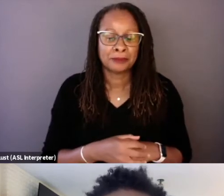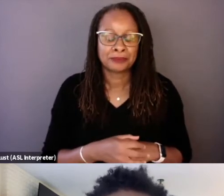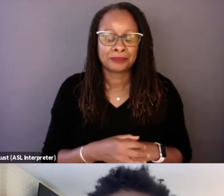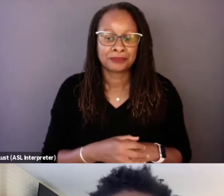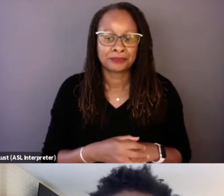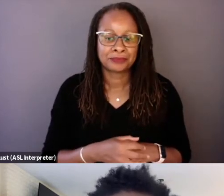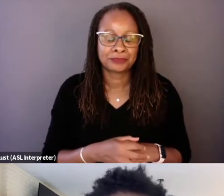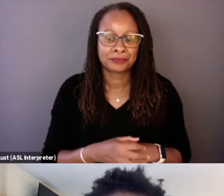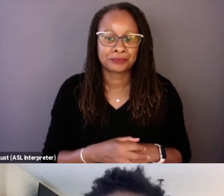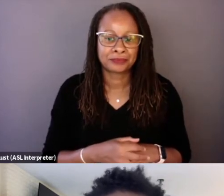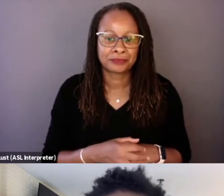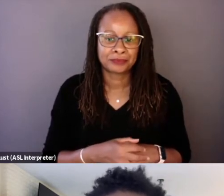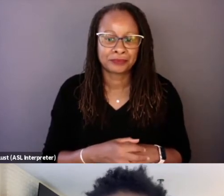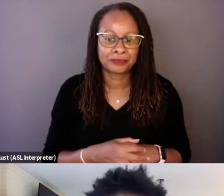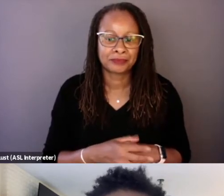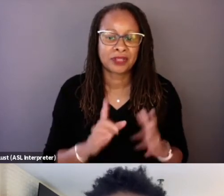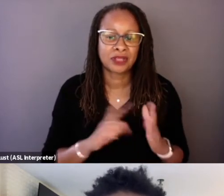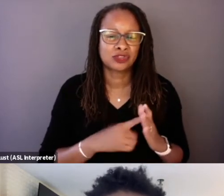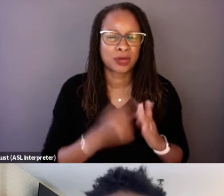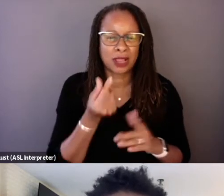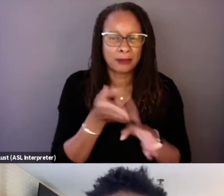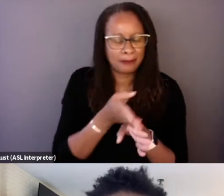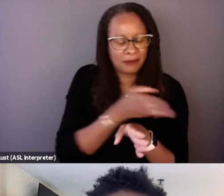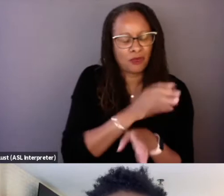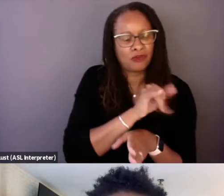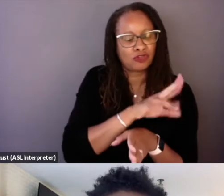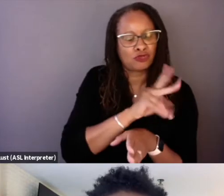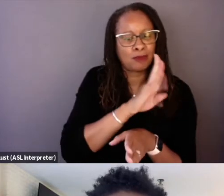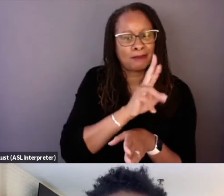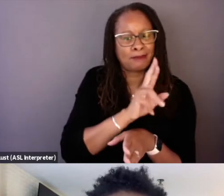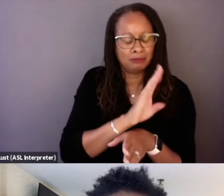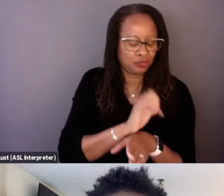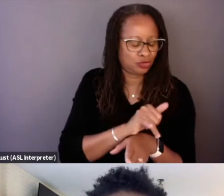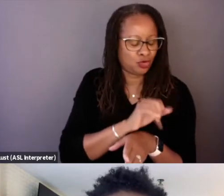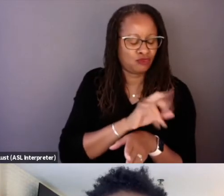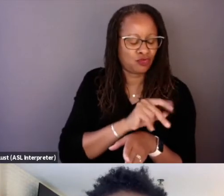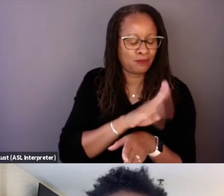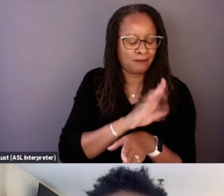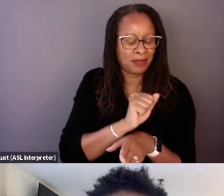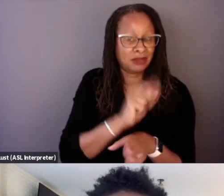a little bit before Yoruba came aboard for me. So, our team was thinking about,